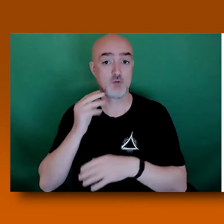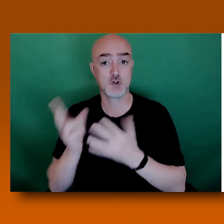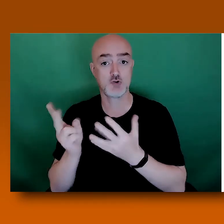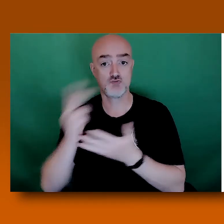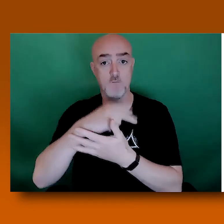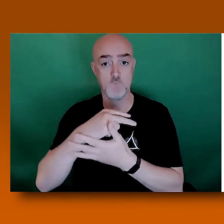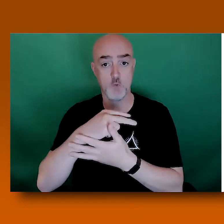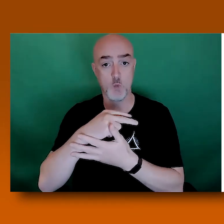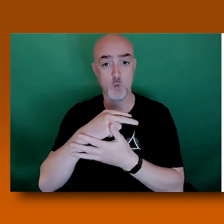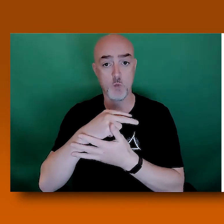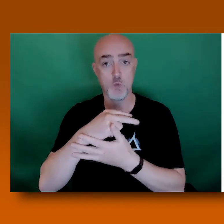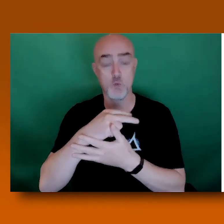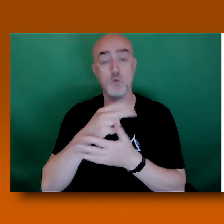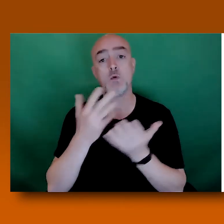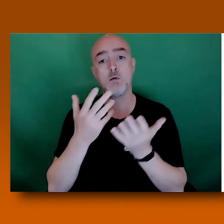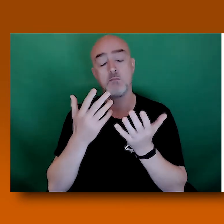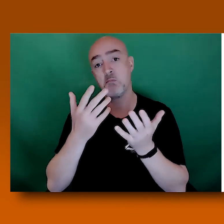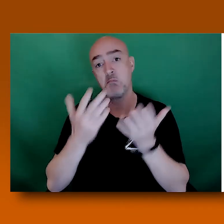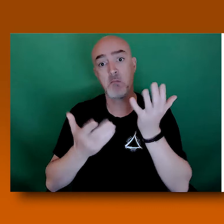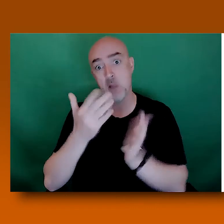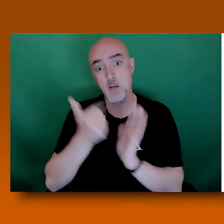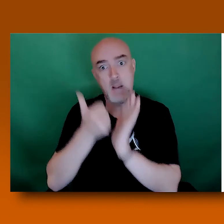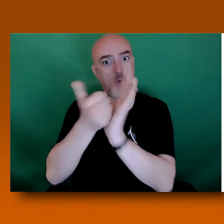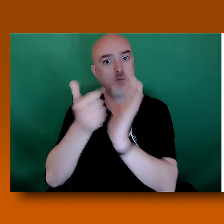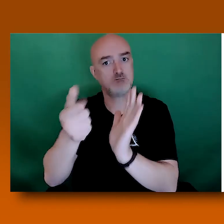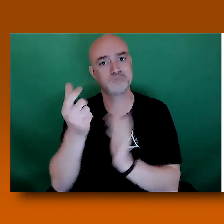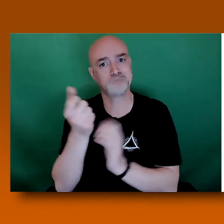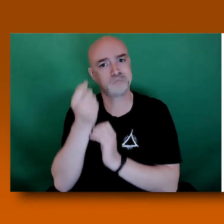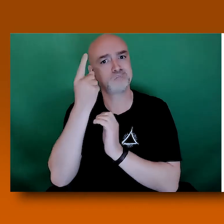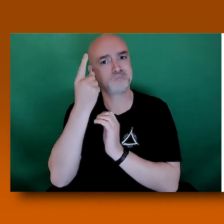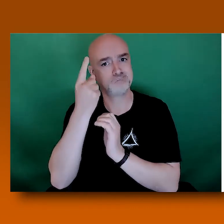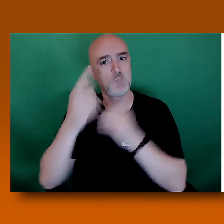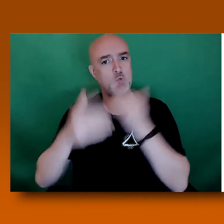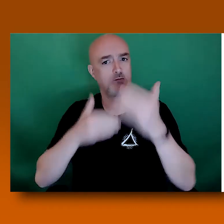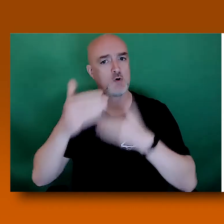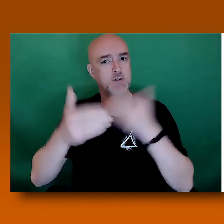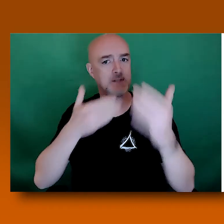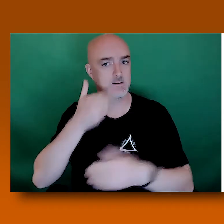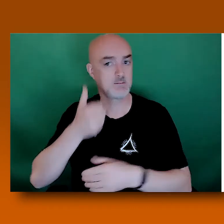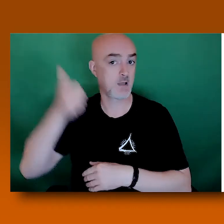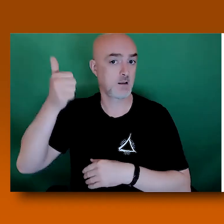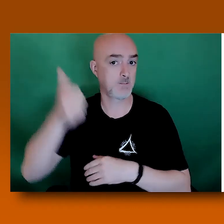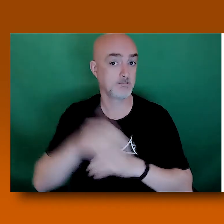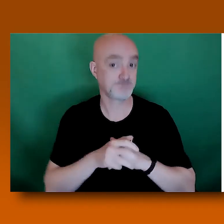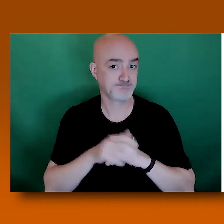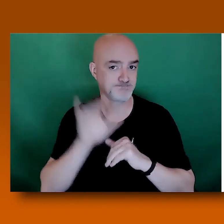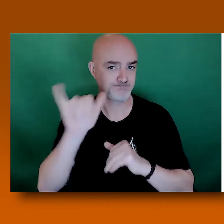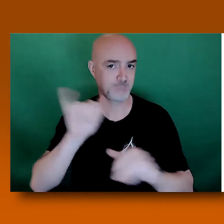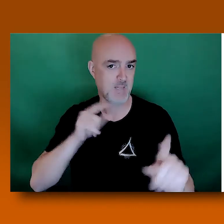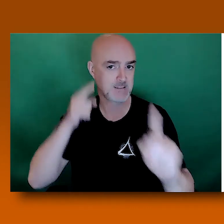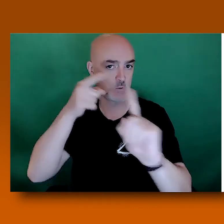about my experience of the review process from a review perspective to maybe help you understand a little bit more about the process